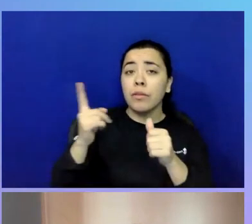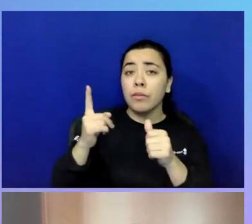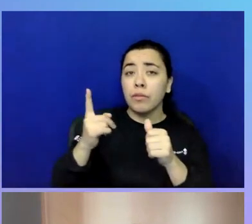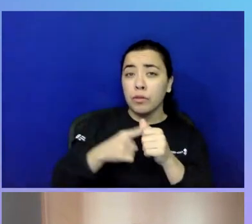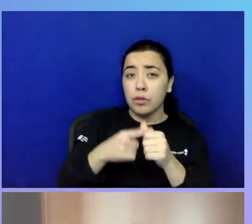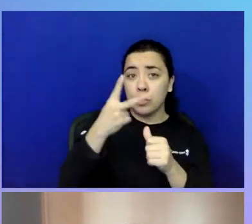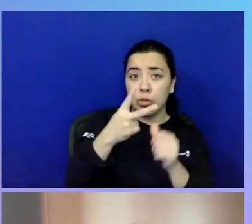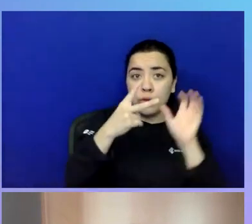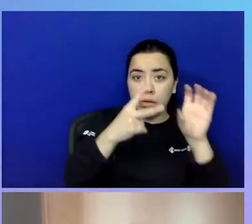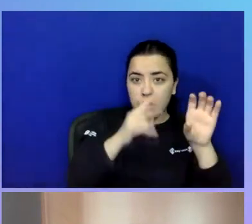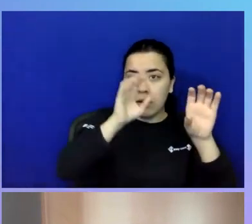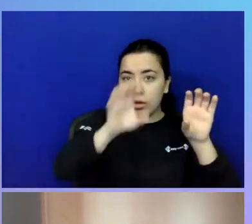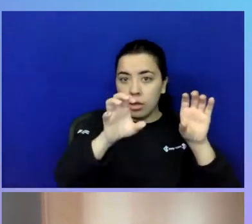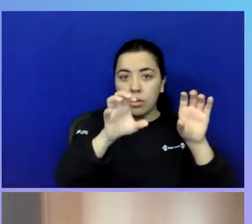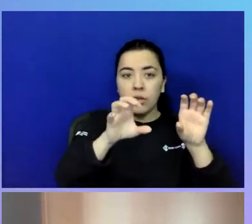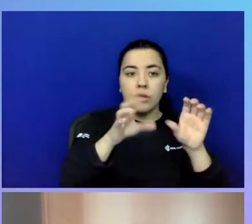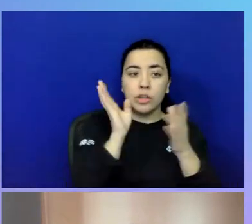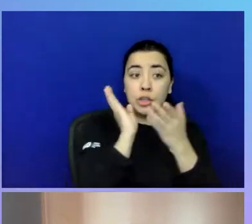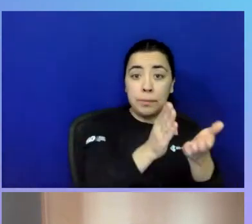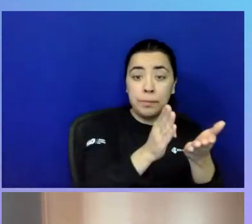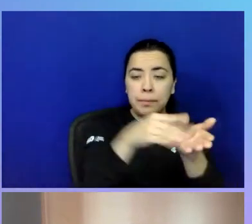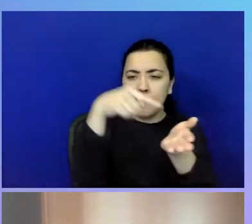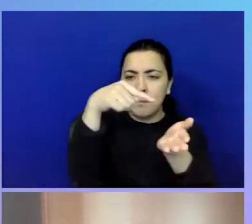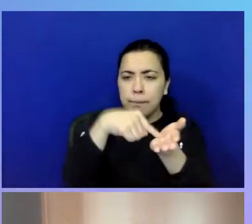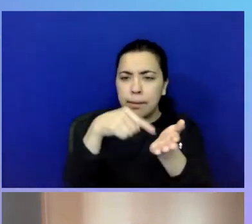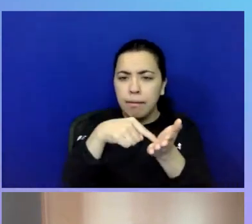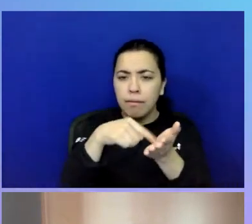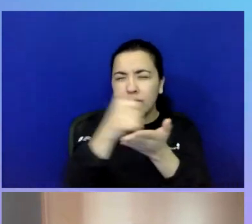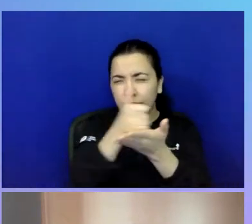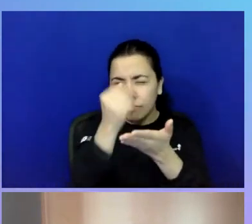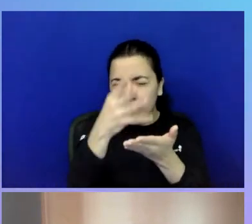billing. Uh, the user had to swipe in mobile to the shipping